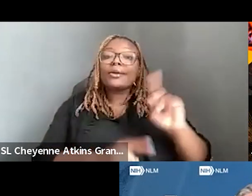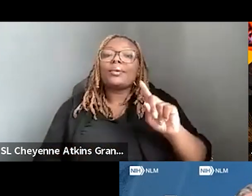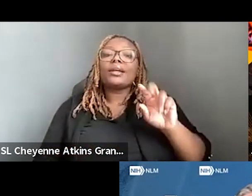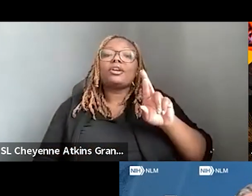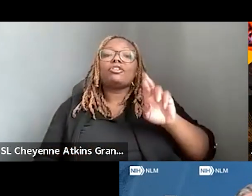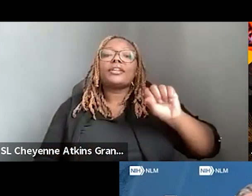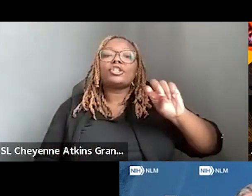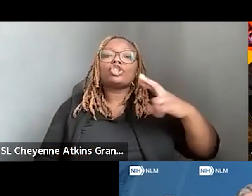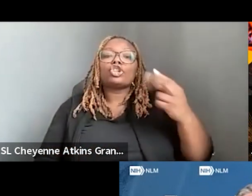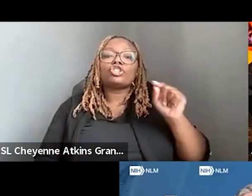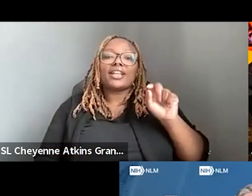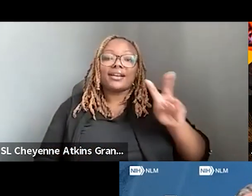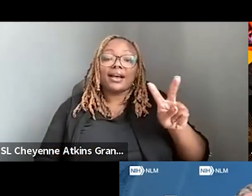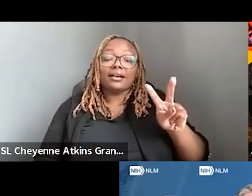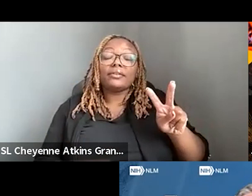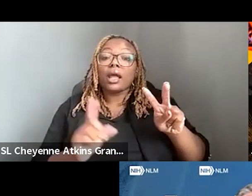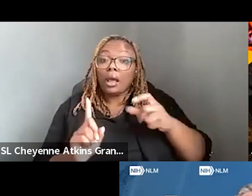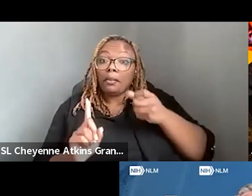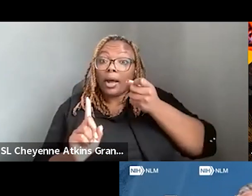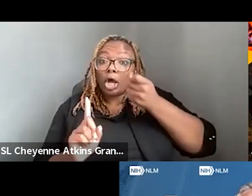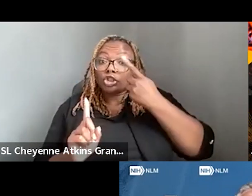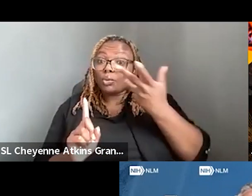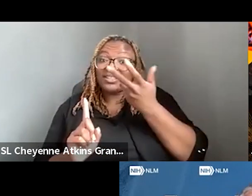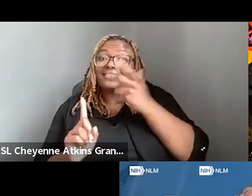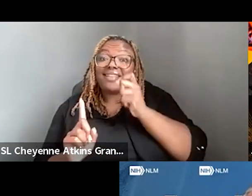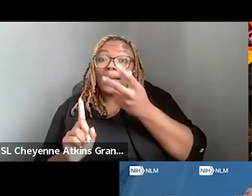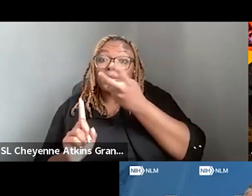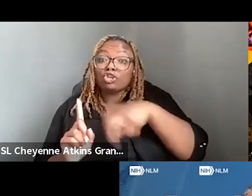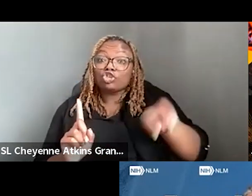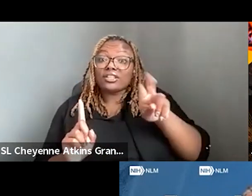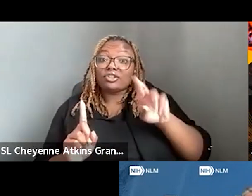What is not being moved over to Fast -- to Research.gov is a proposal.